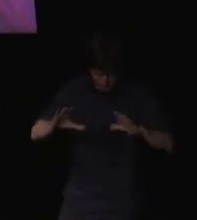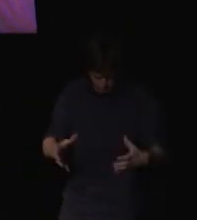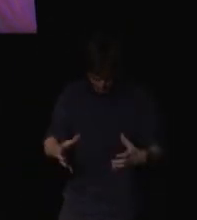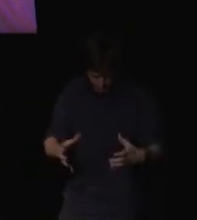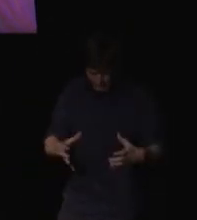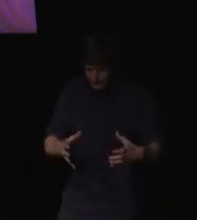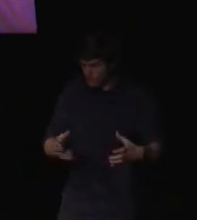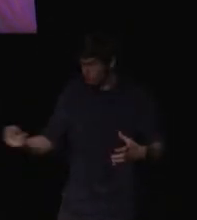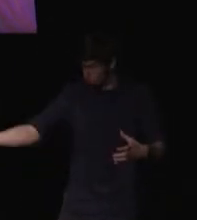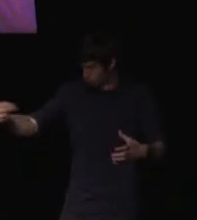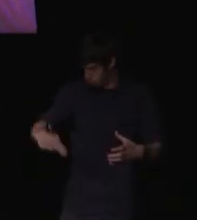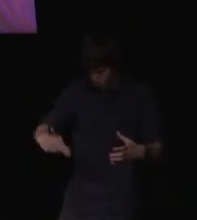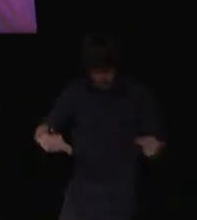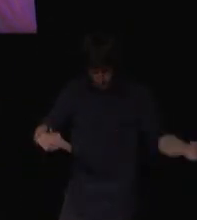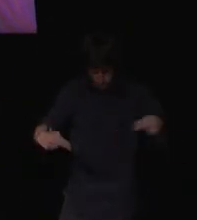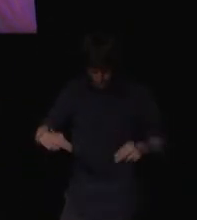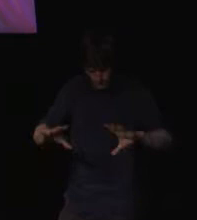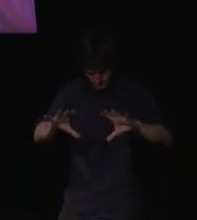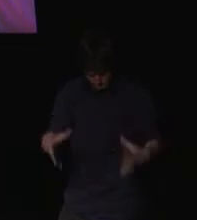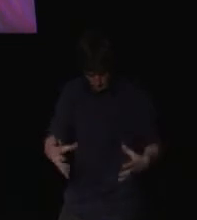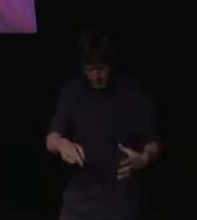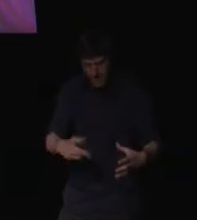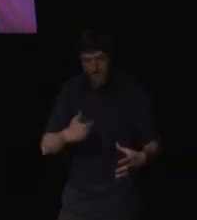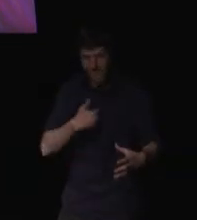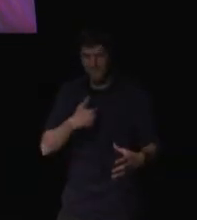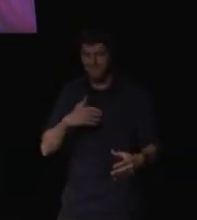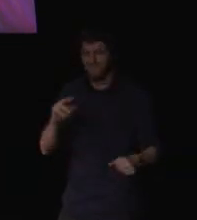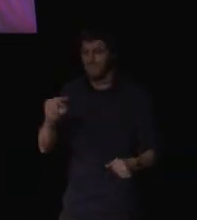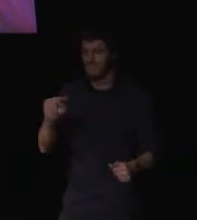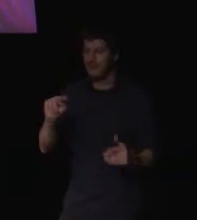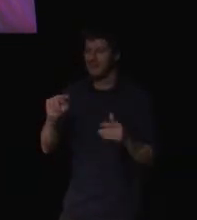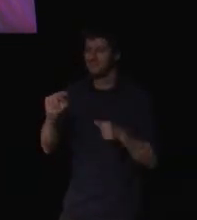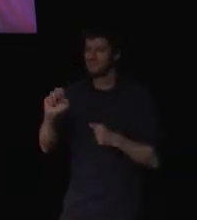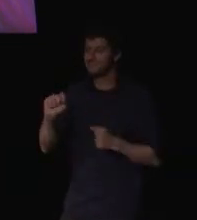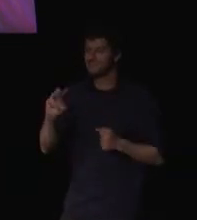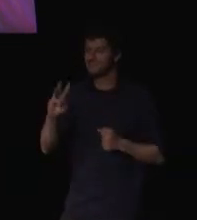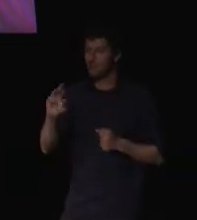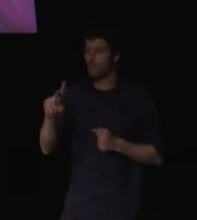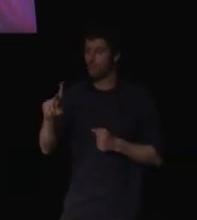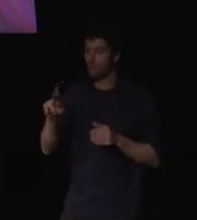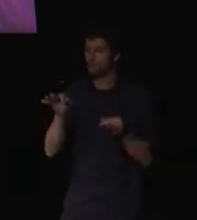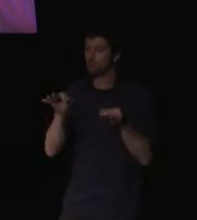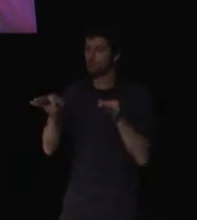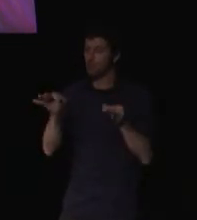and then you have a network descriptor. It's an address, effectively, for the party on the world.